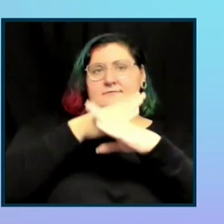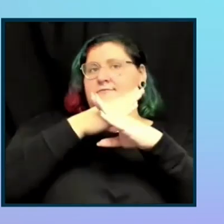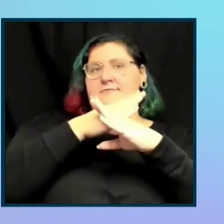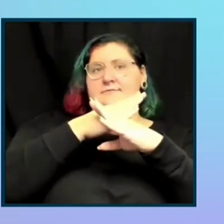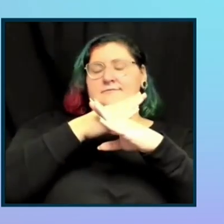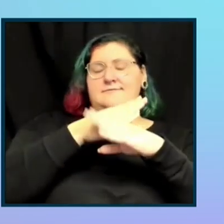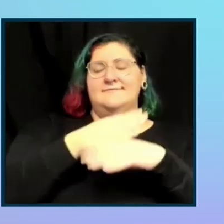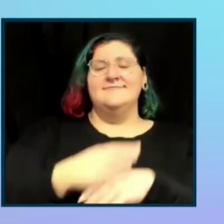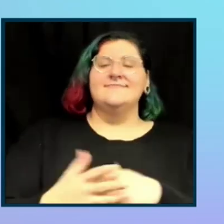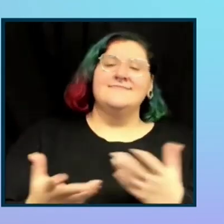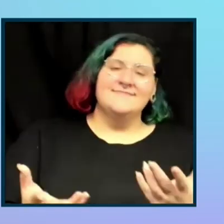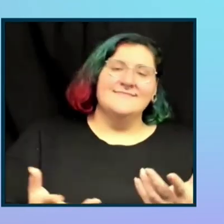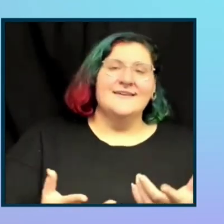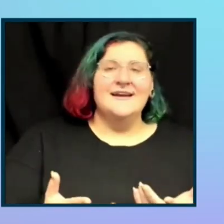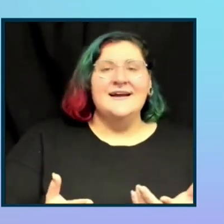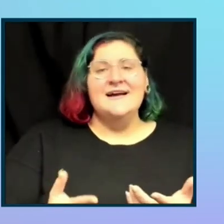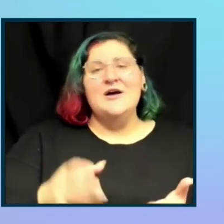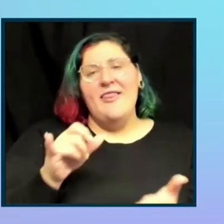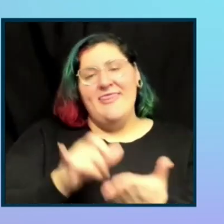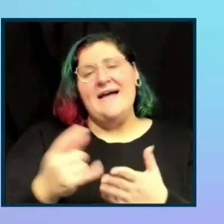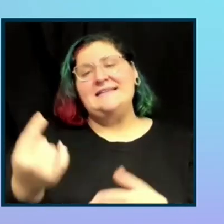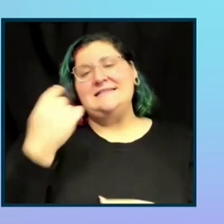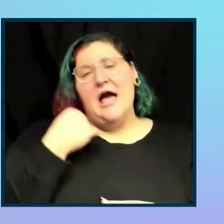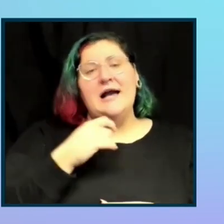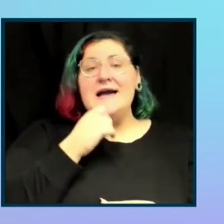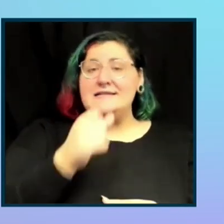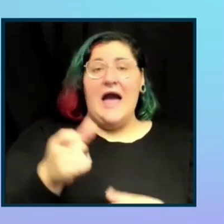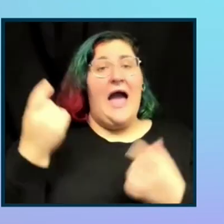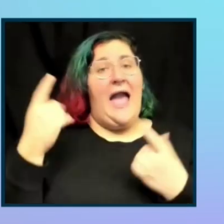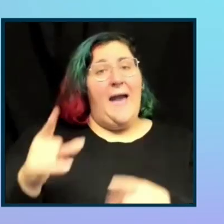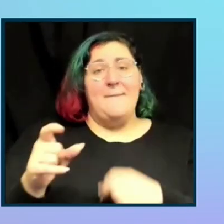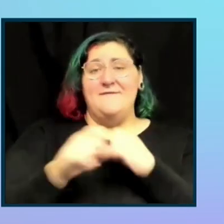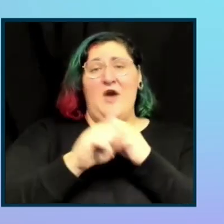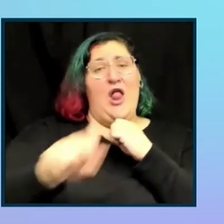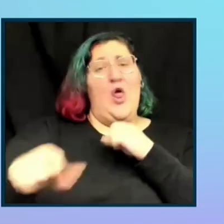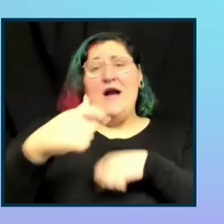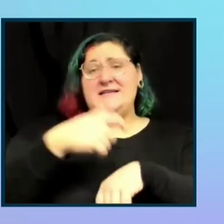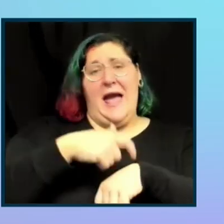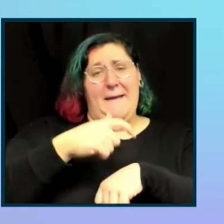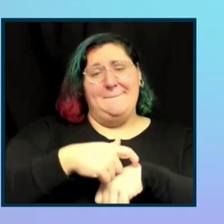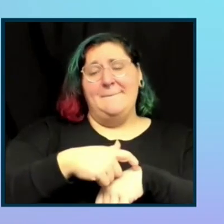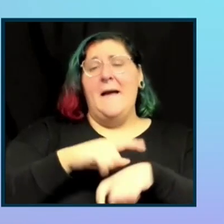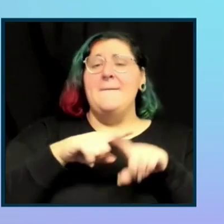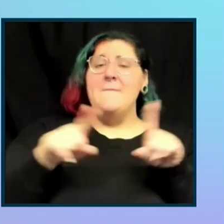It's not happened for a long time, thankfully, because we don't tend to run into players, but it has been a problem before.